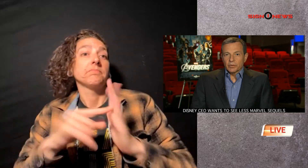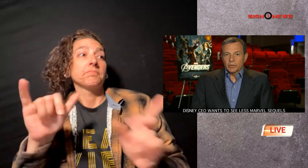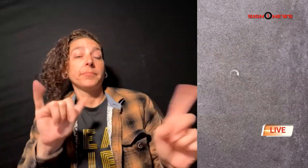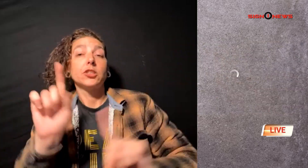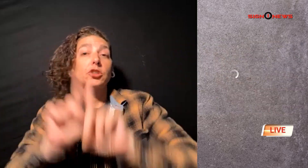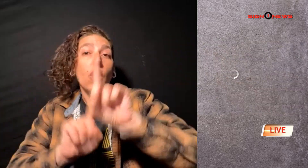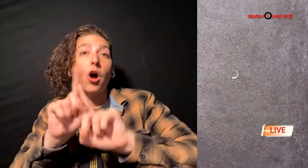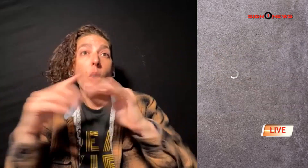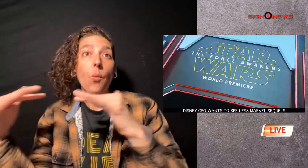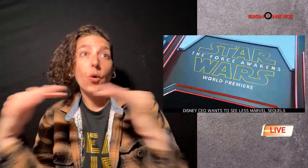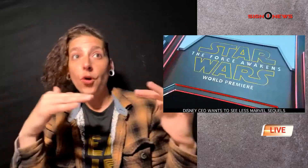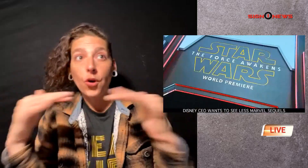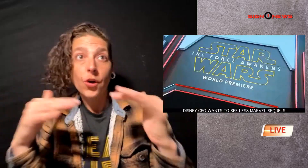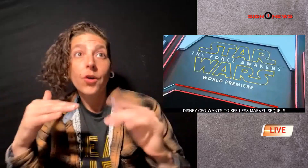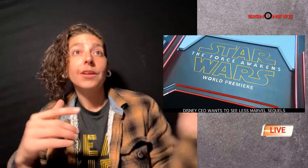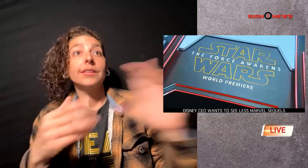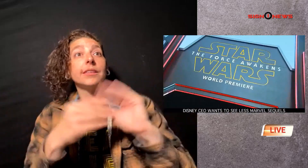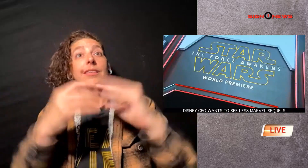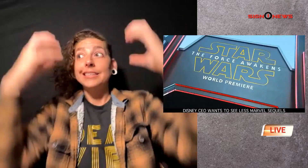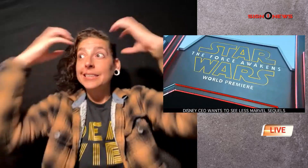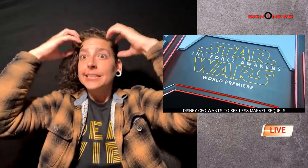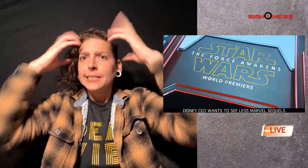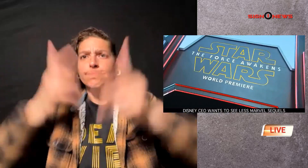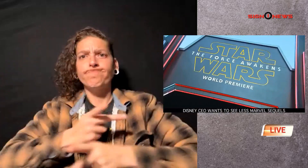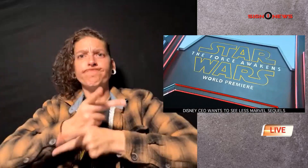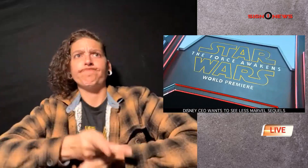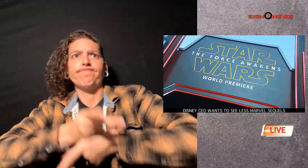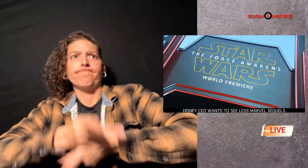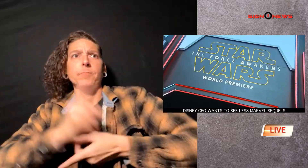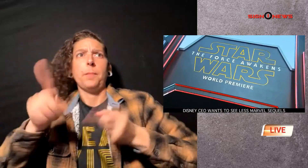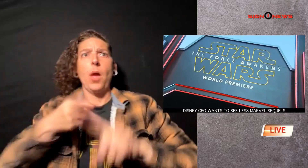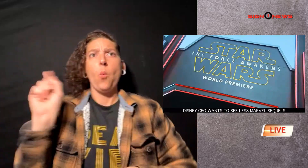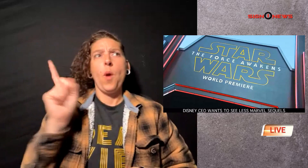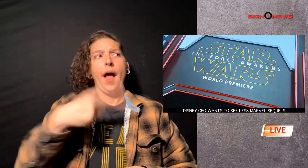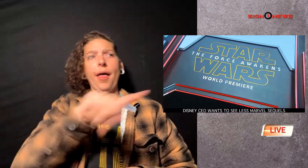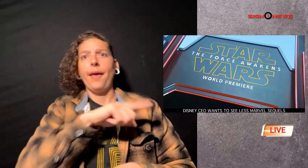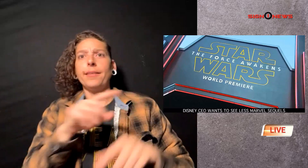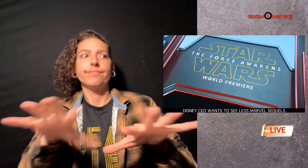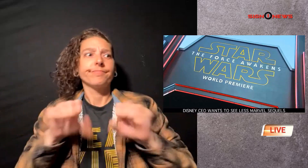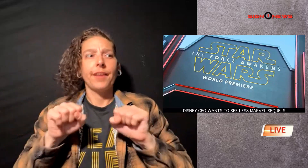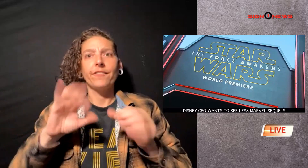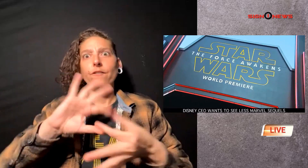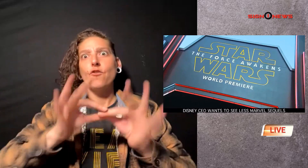as for Star Wars he said Disney is cautious about where they take the franchise next